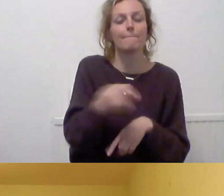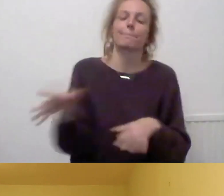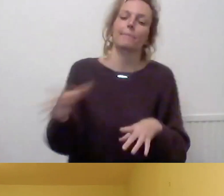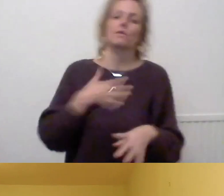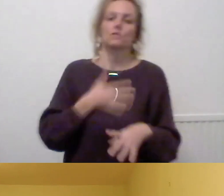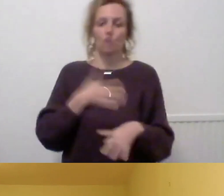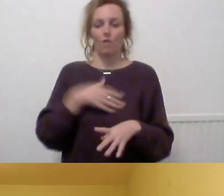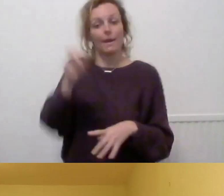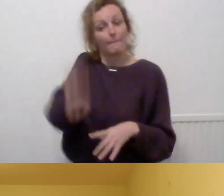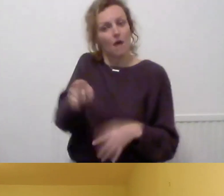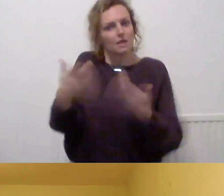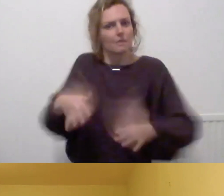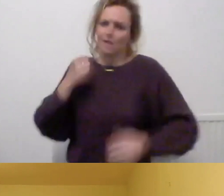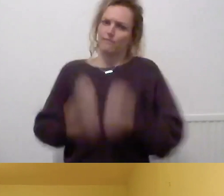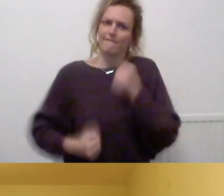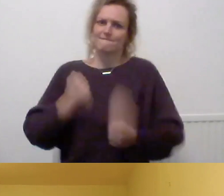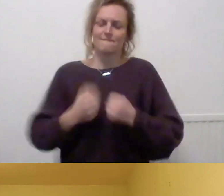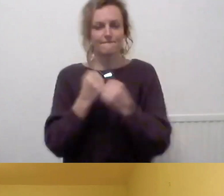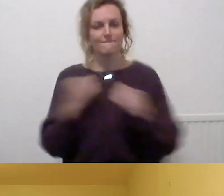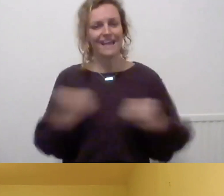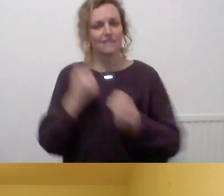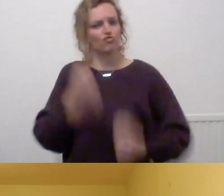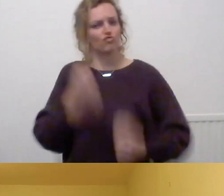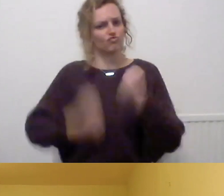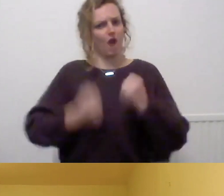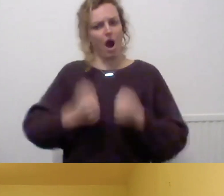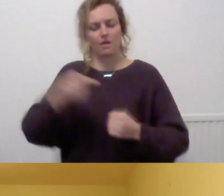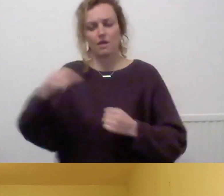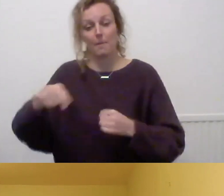I represent Great Britain, I triathlon. I'm now disabled by COVID. And I've been here for the